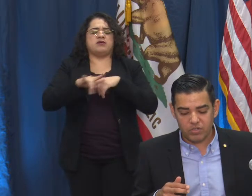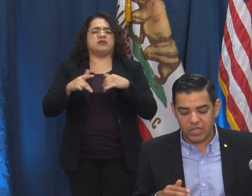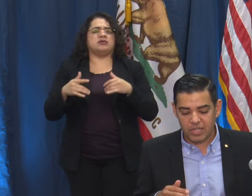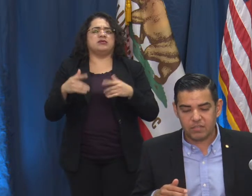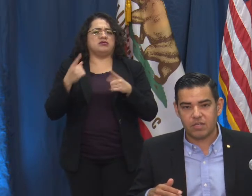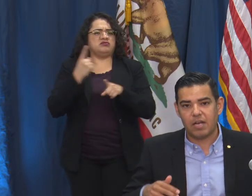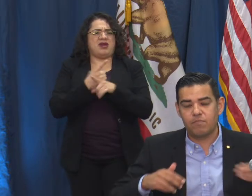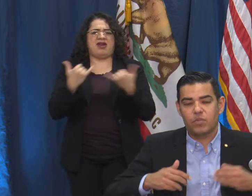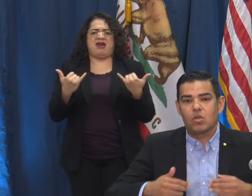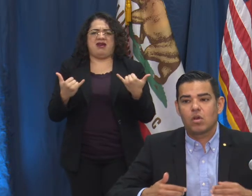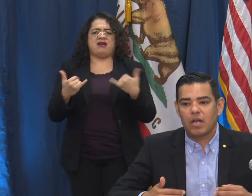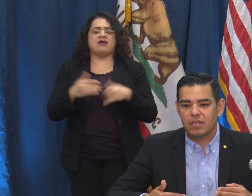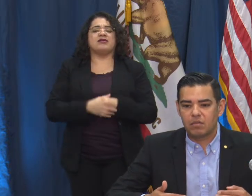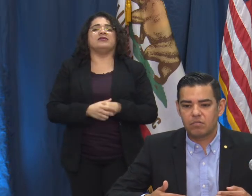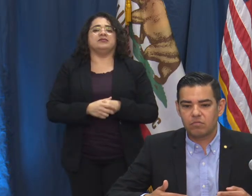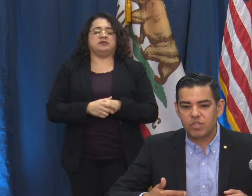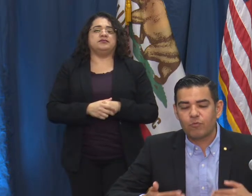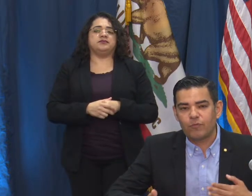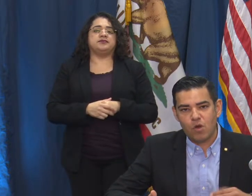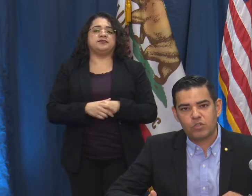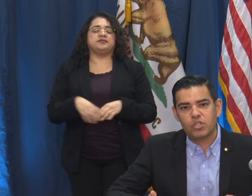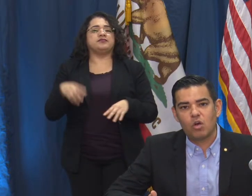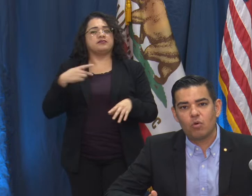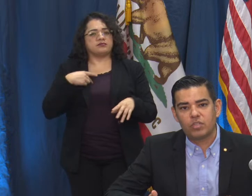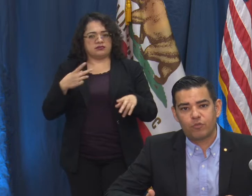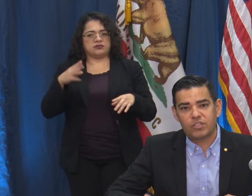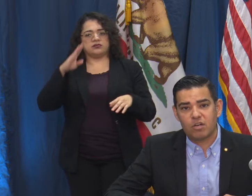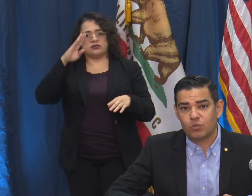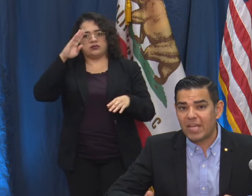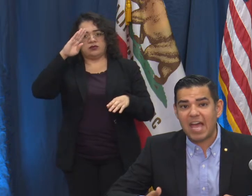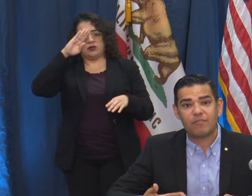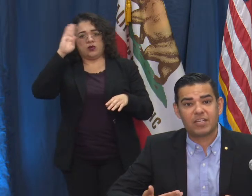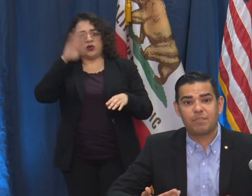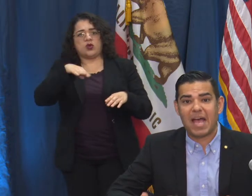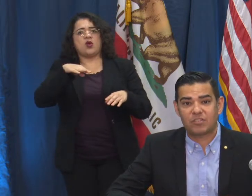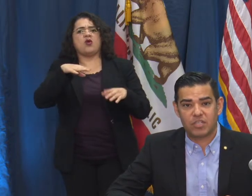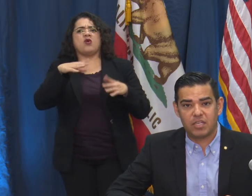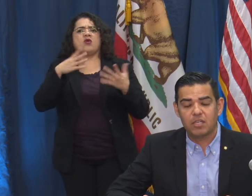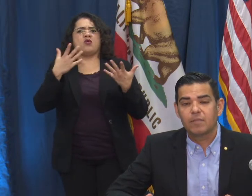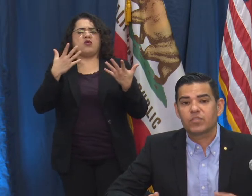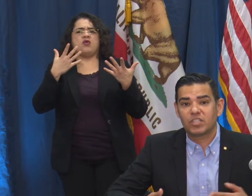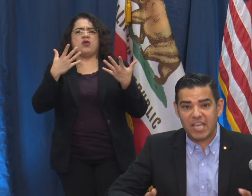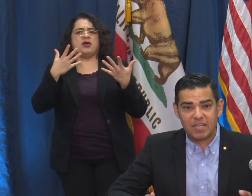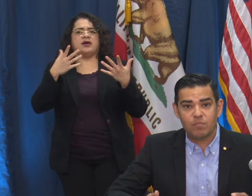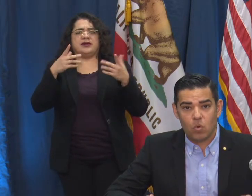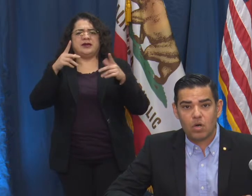seeing is different folks know different centers. We have the capacity to take more